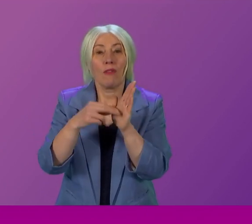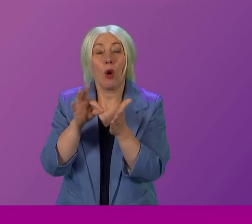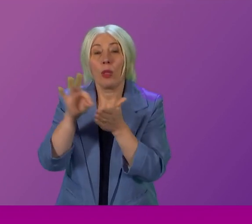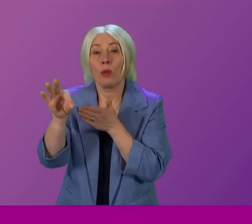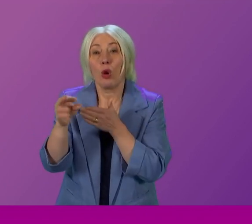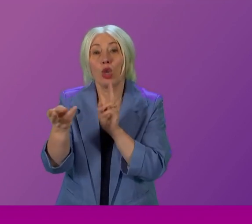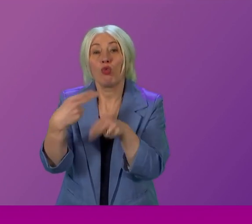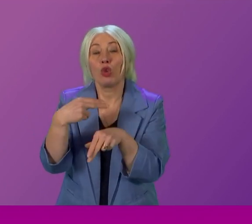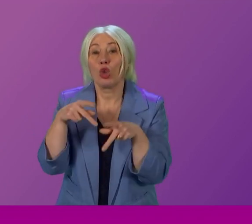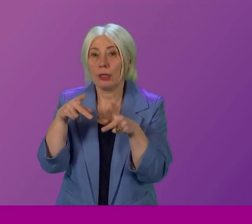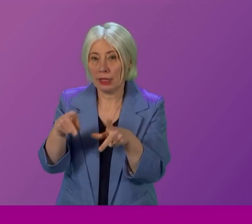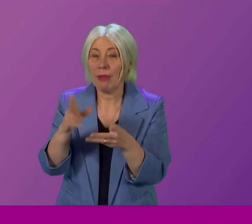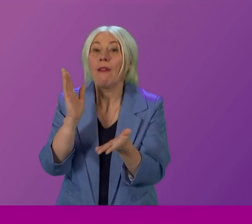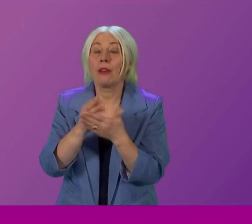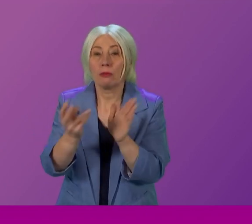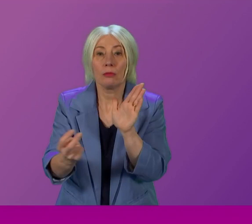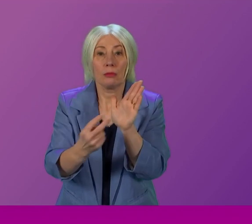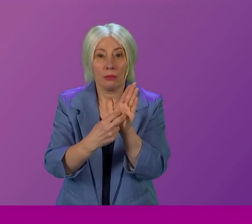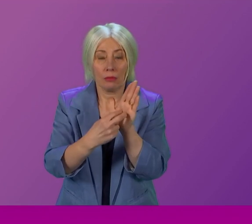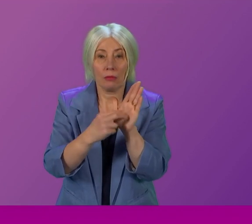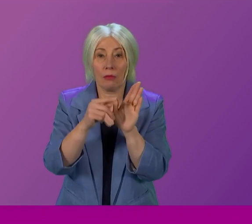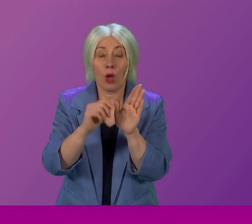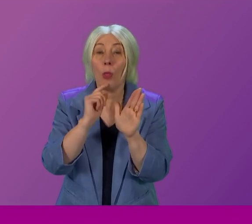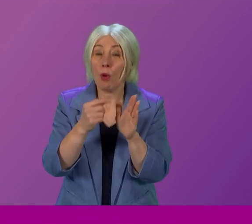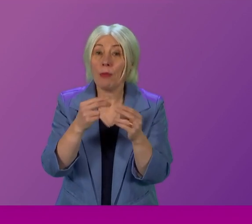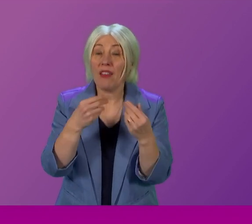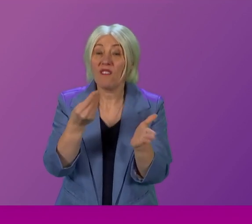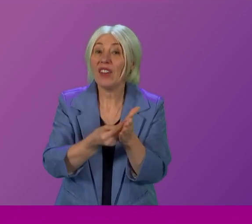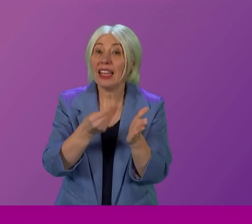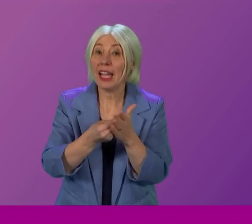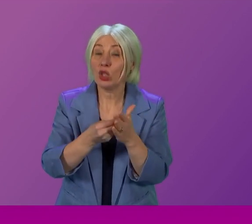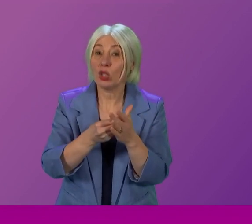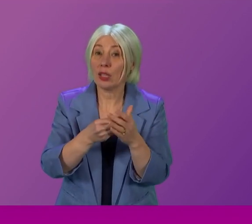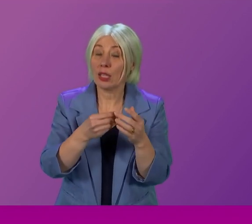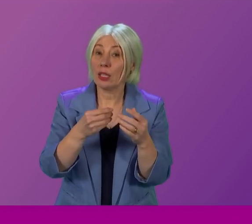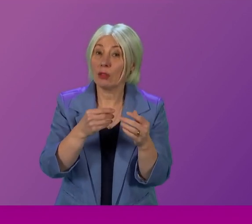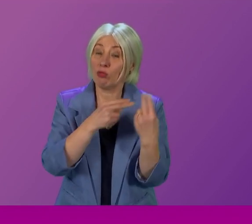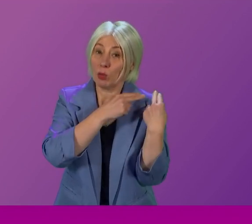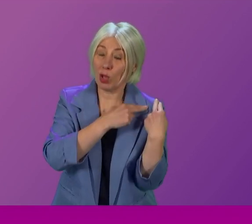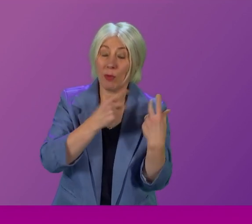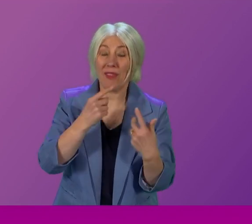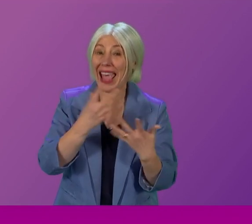Those who do so will be financially liable for any delays and will have to fork out up